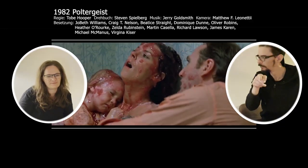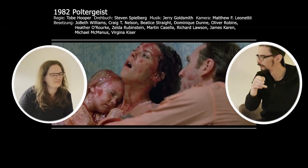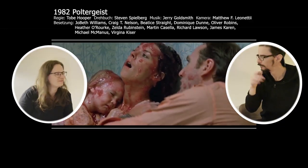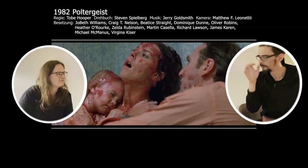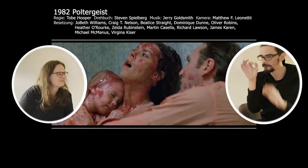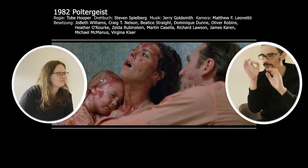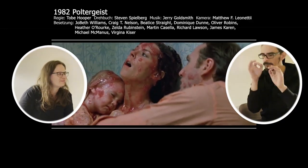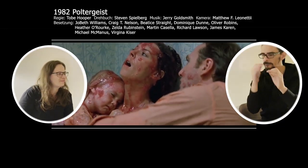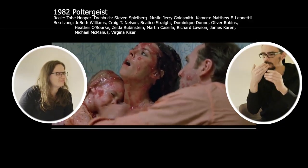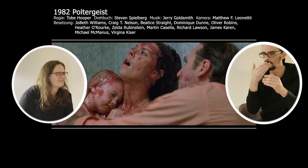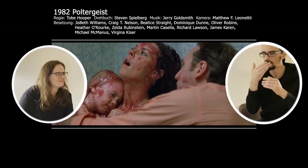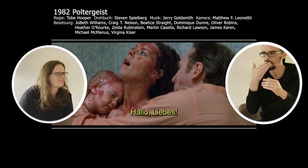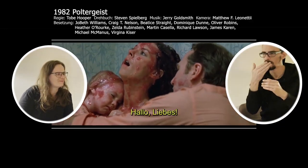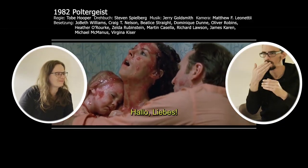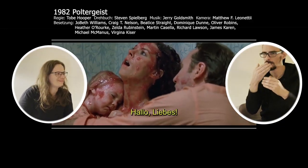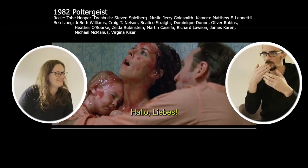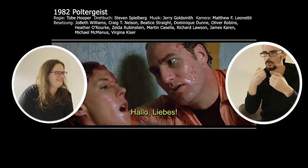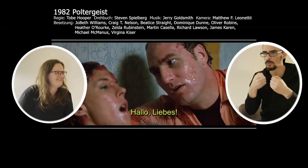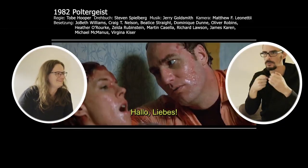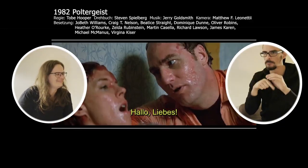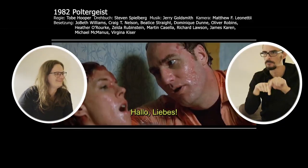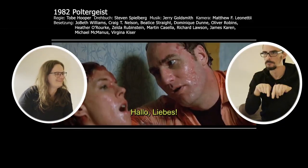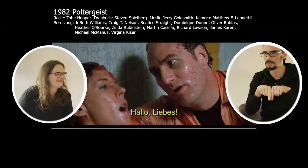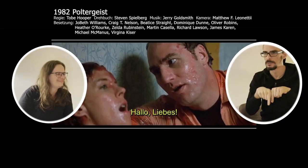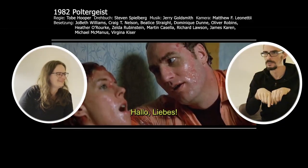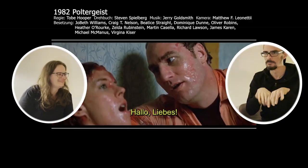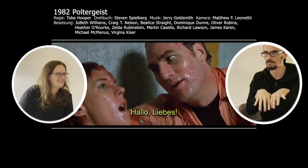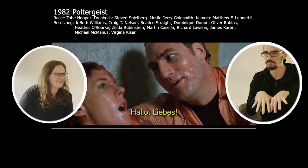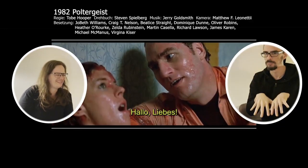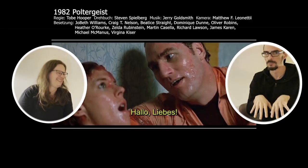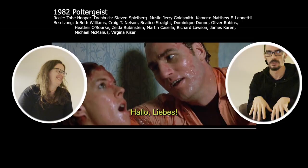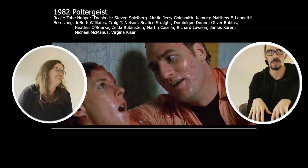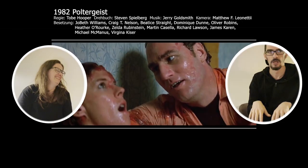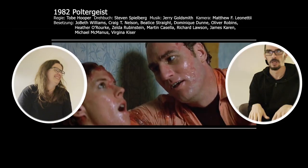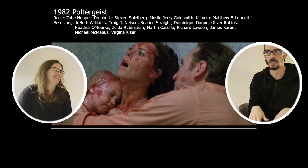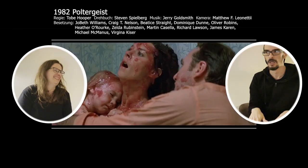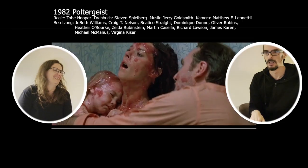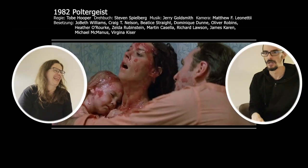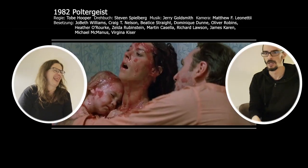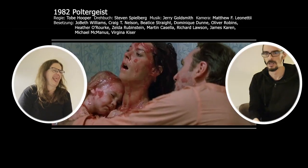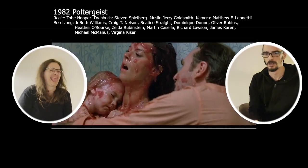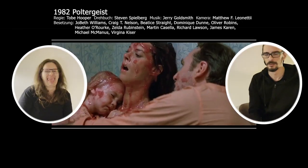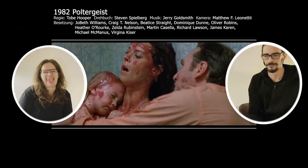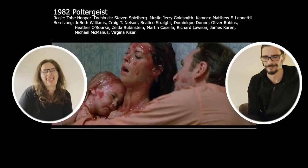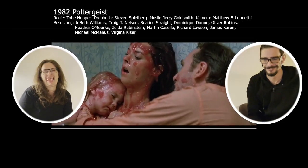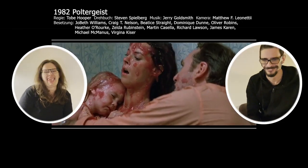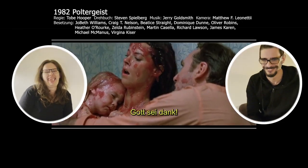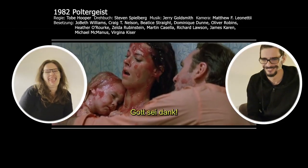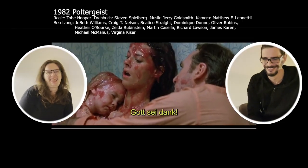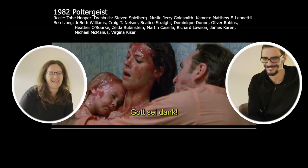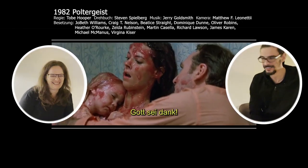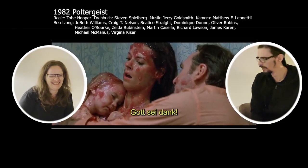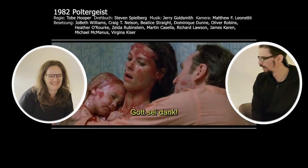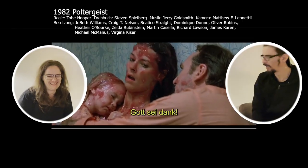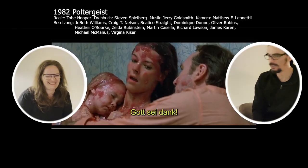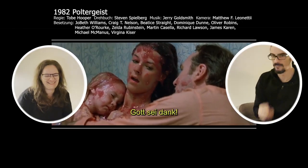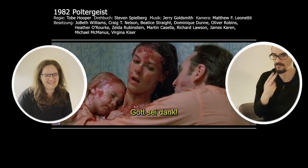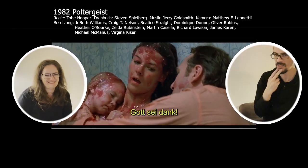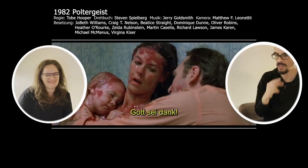Her look gives the impression that she has just wet her pants and she is unsure, whether anyone noticed this. Did you see that?